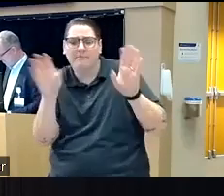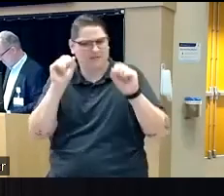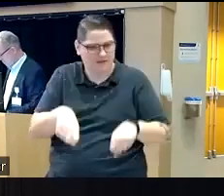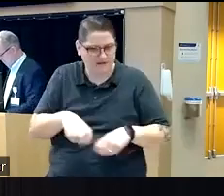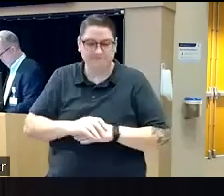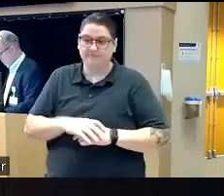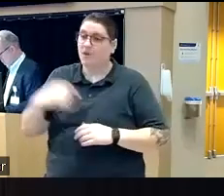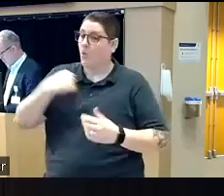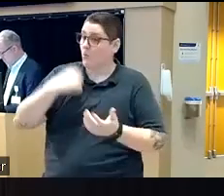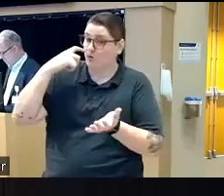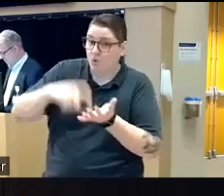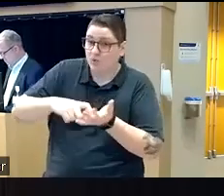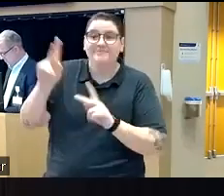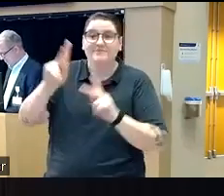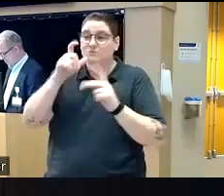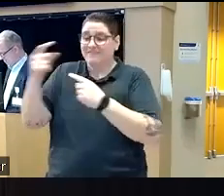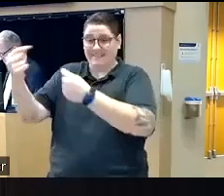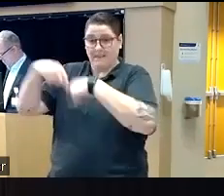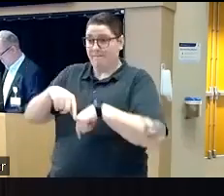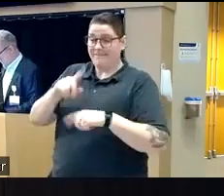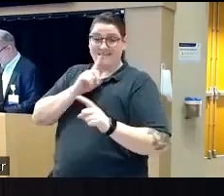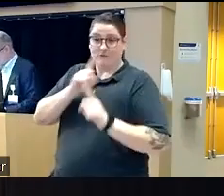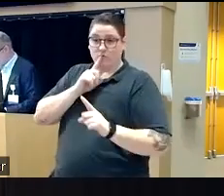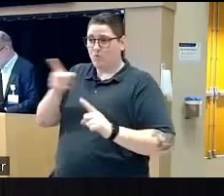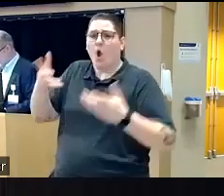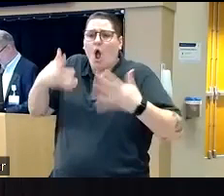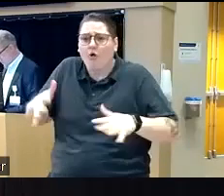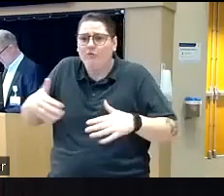that come and interview for us they have a master's degree they have years of working in